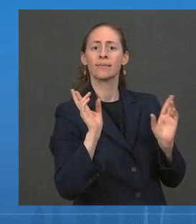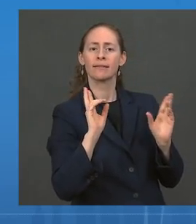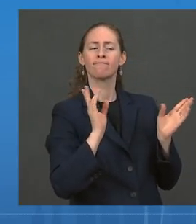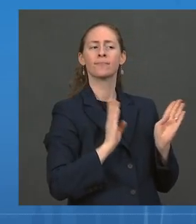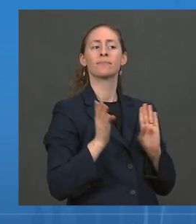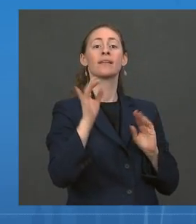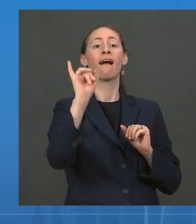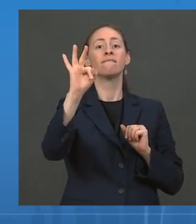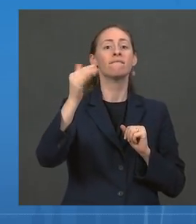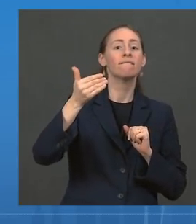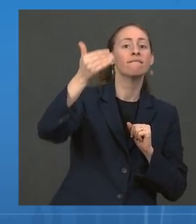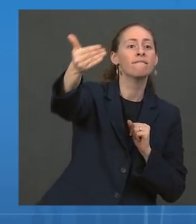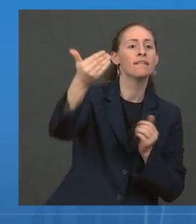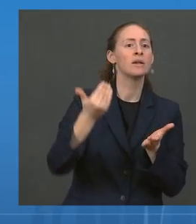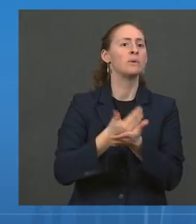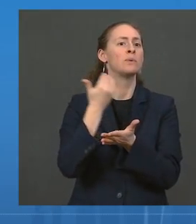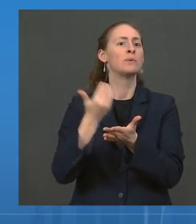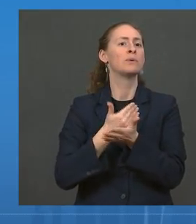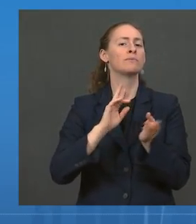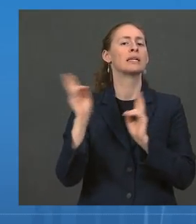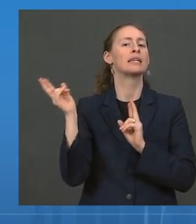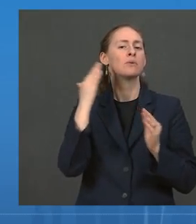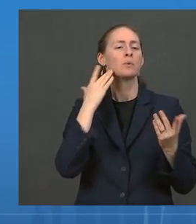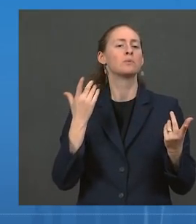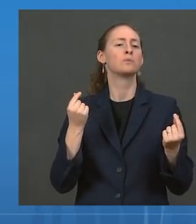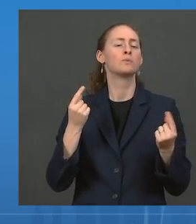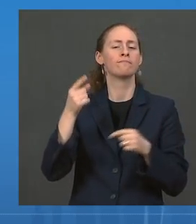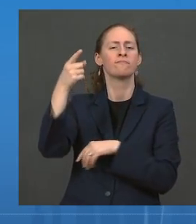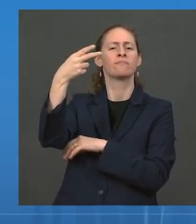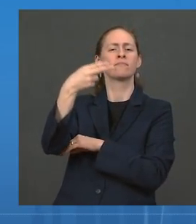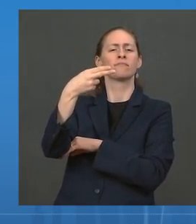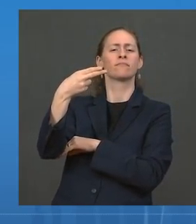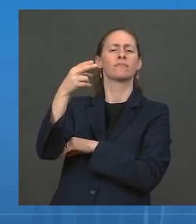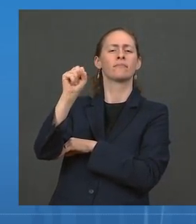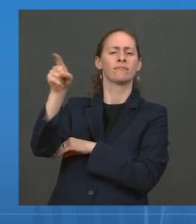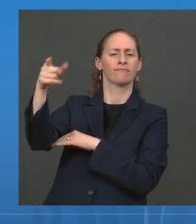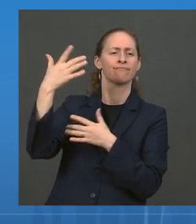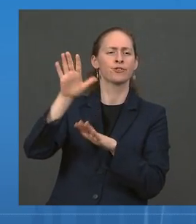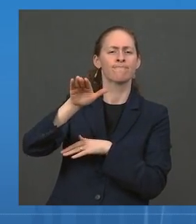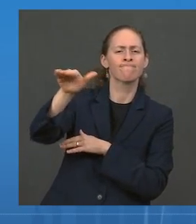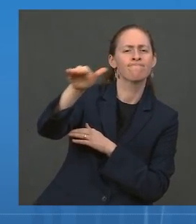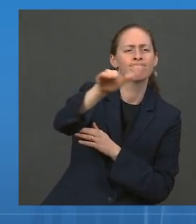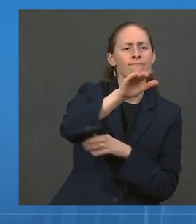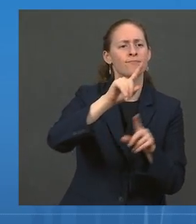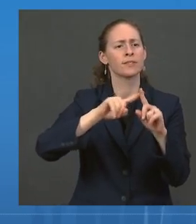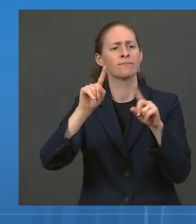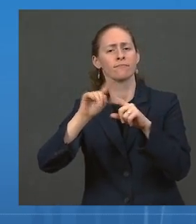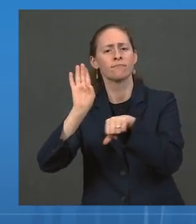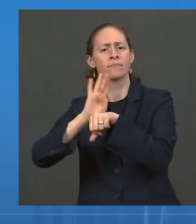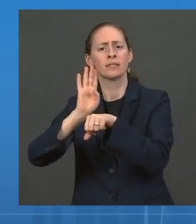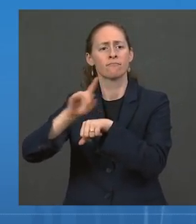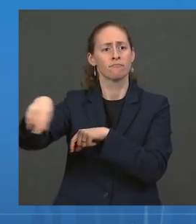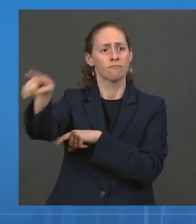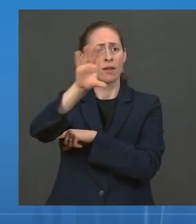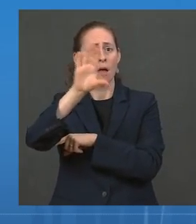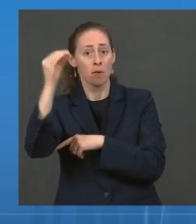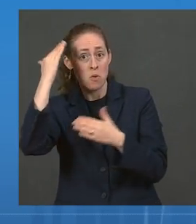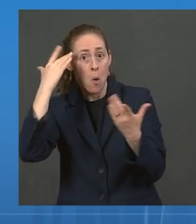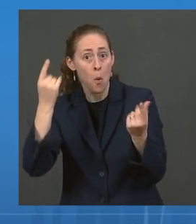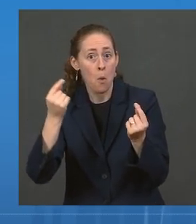HHS is soliciting interest from companies that have experience manufacturing mRNA vaccines to identify opportunities